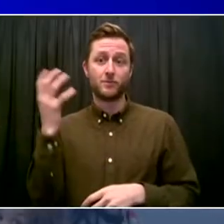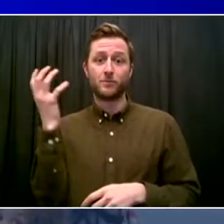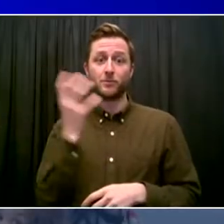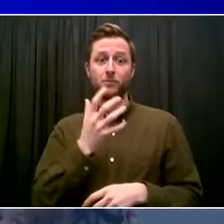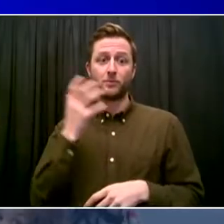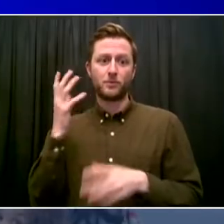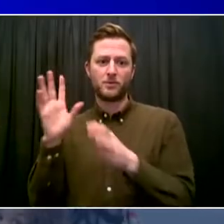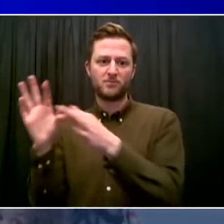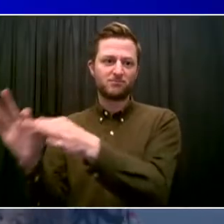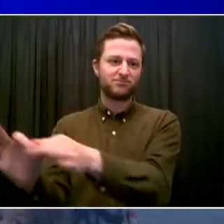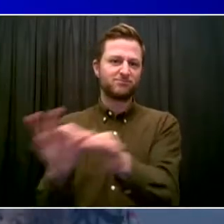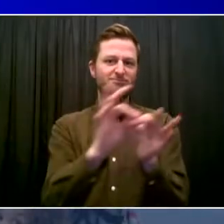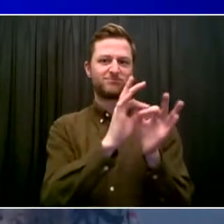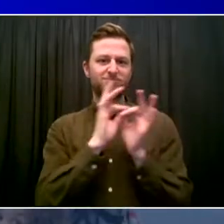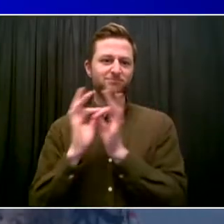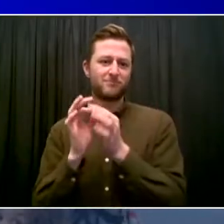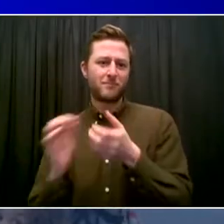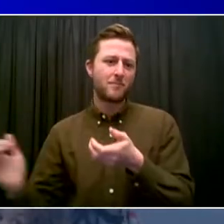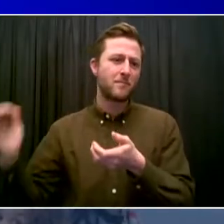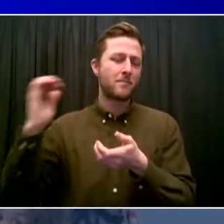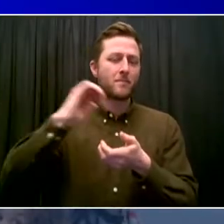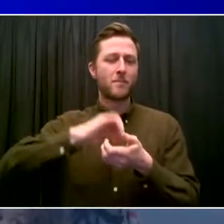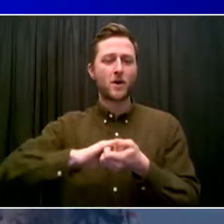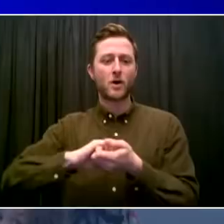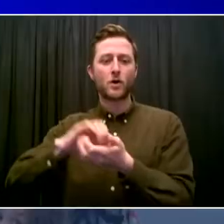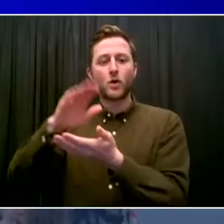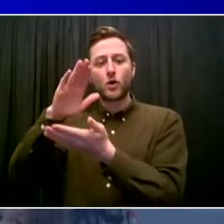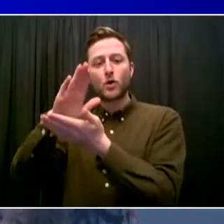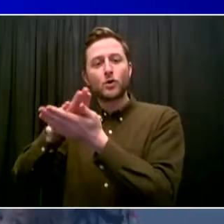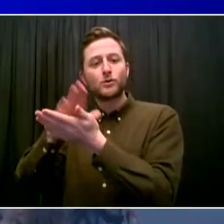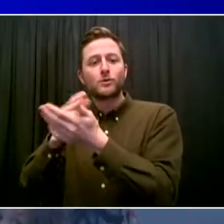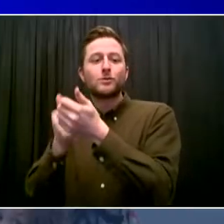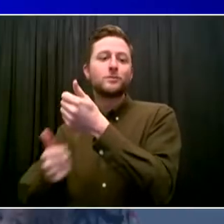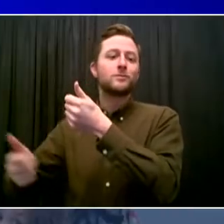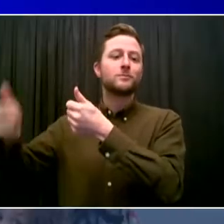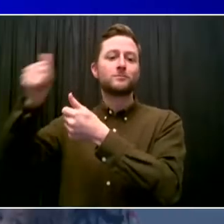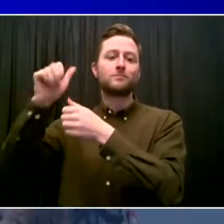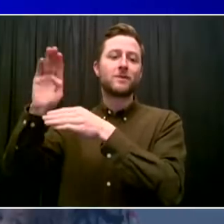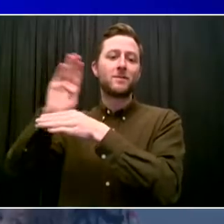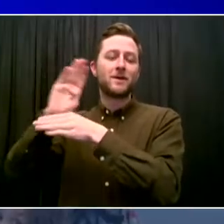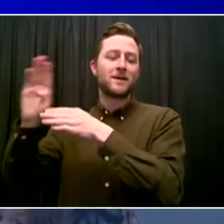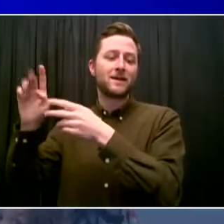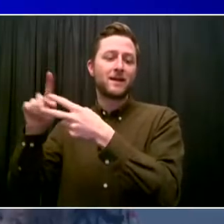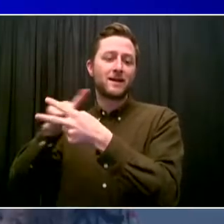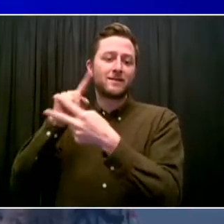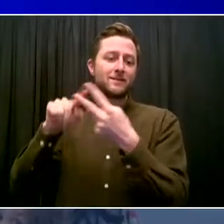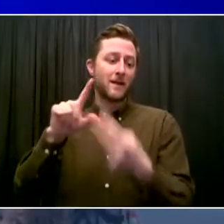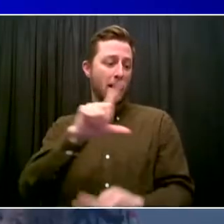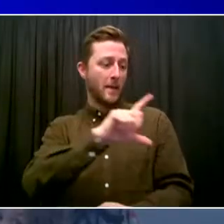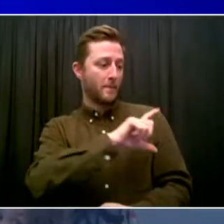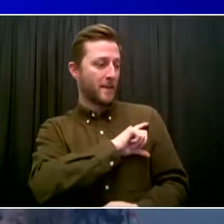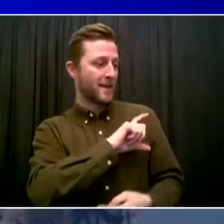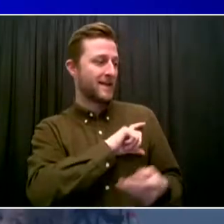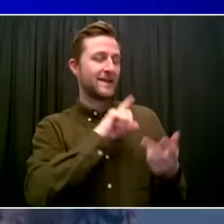HOME RAPID COVID TESTS. AN UNBELIEVABLE DISTRIBUTION AND